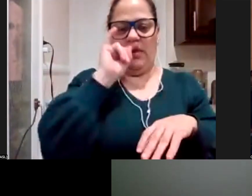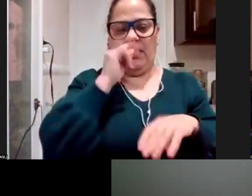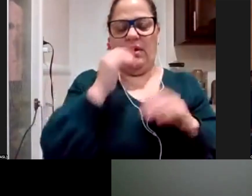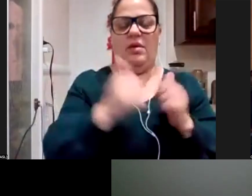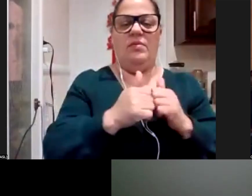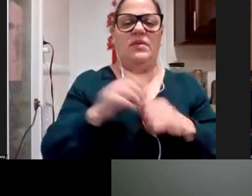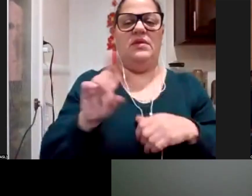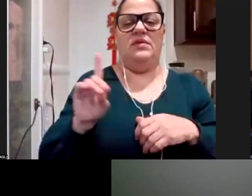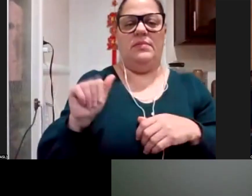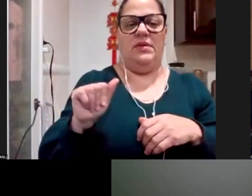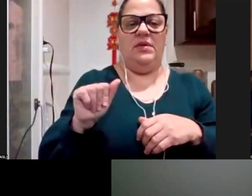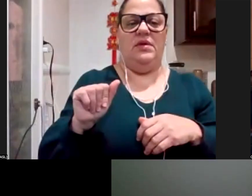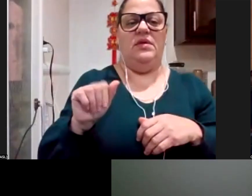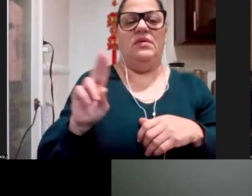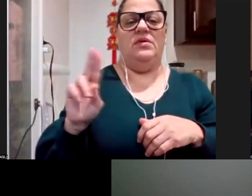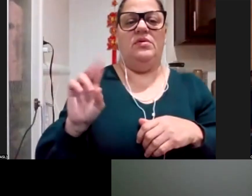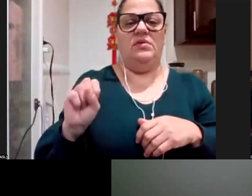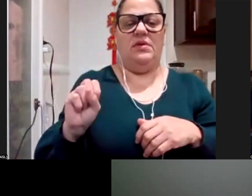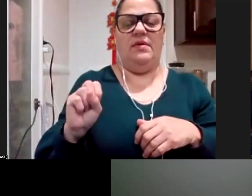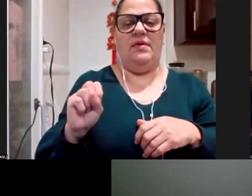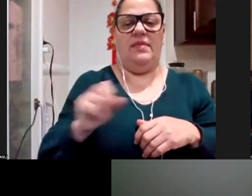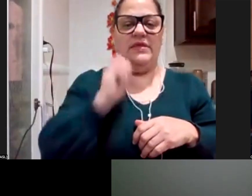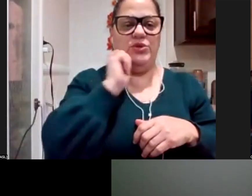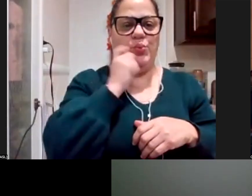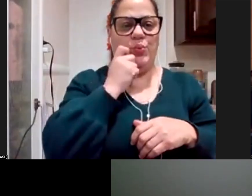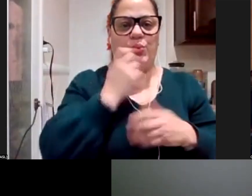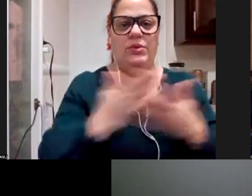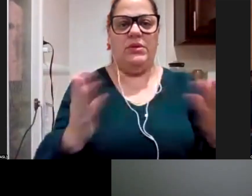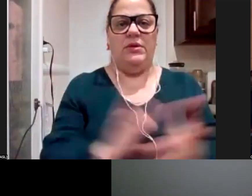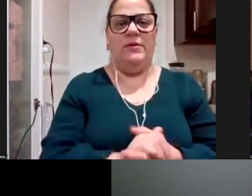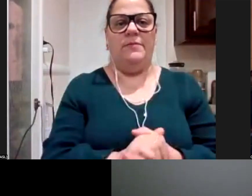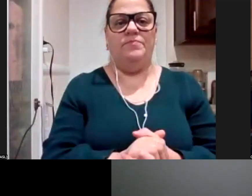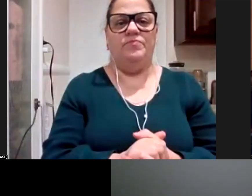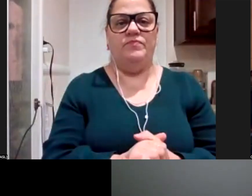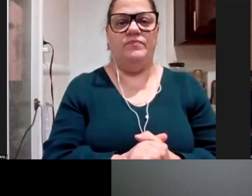in the United States. And that's a cool thing. [ALICE] Yeah, that is cool.